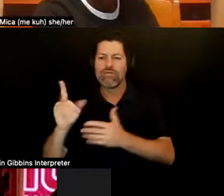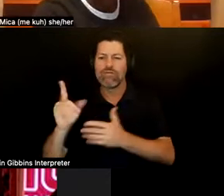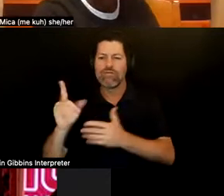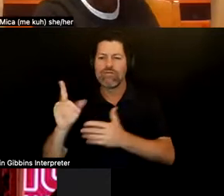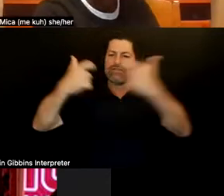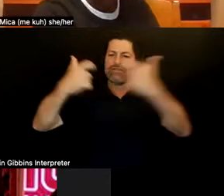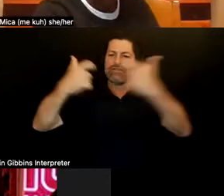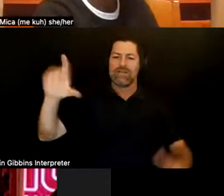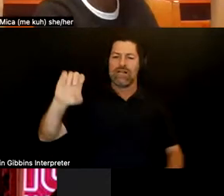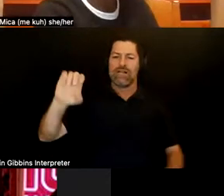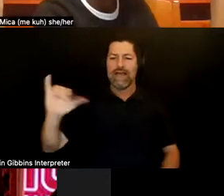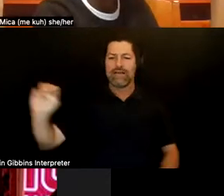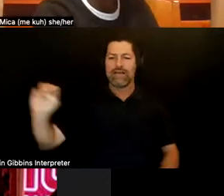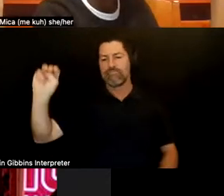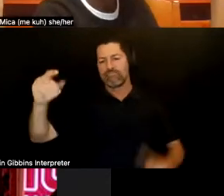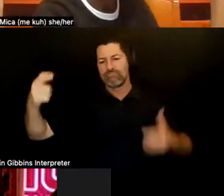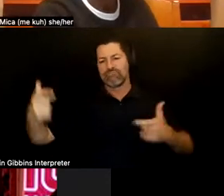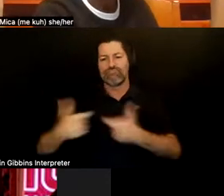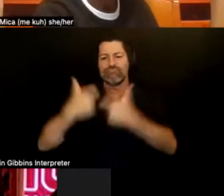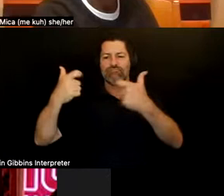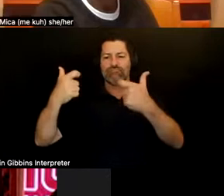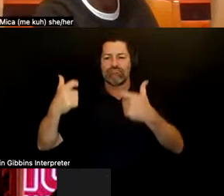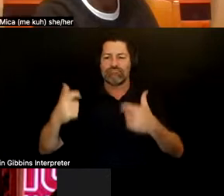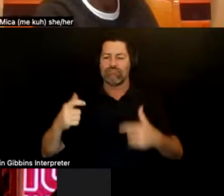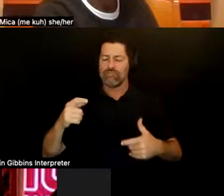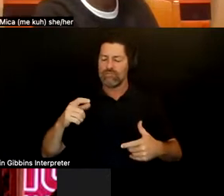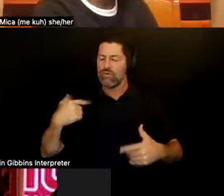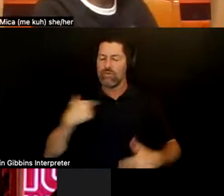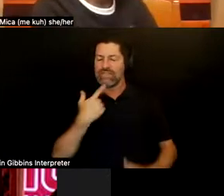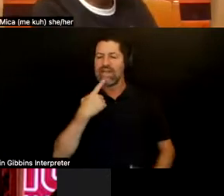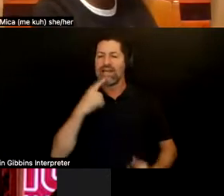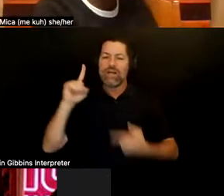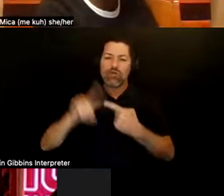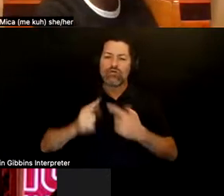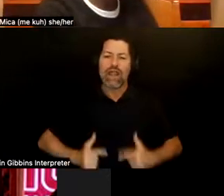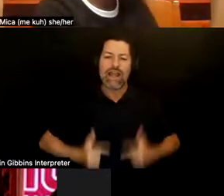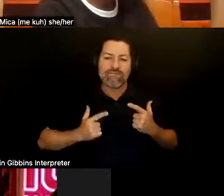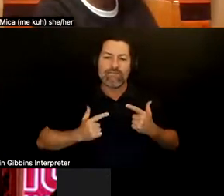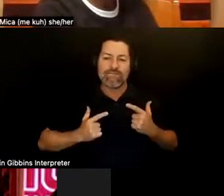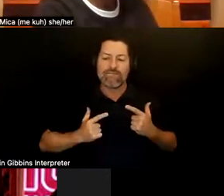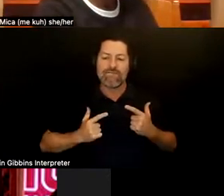say, Lehigham, right la hyen means to life. 20:18:24 But also. there's that same ending